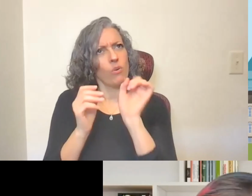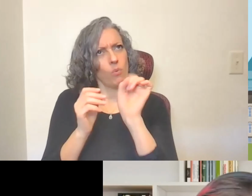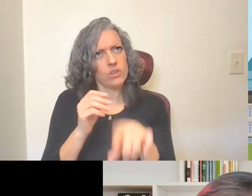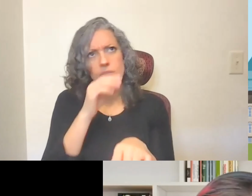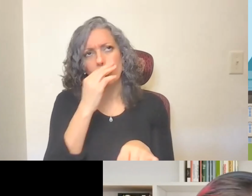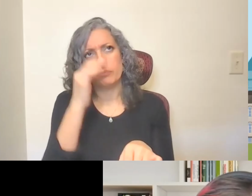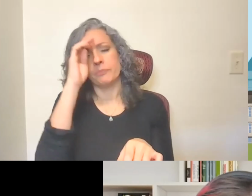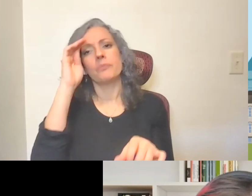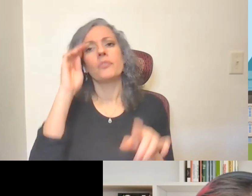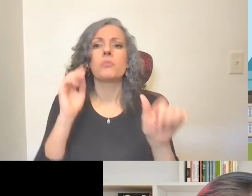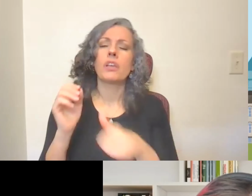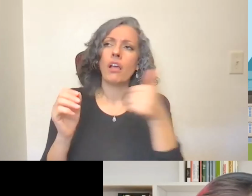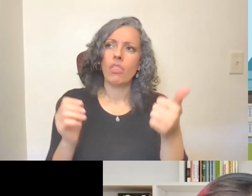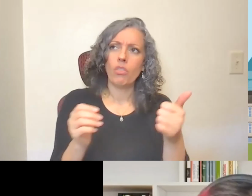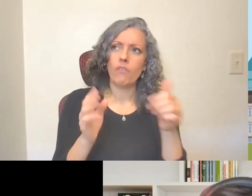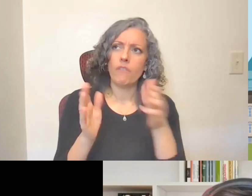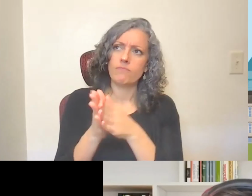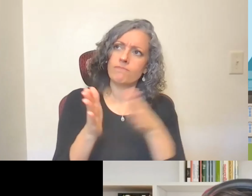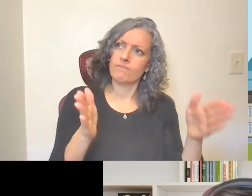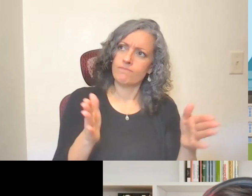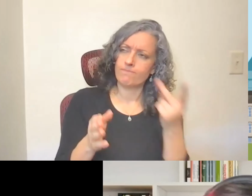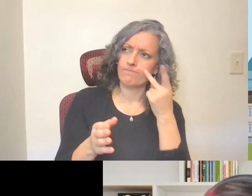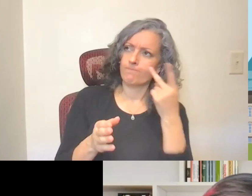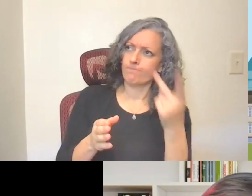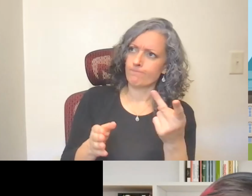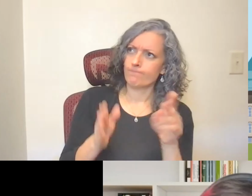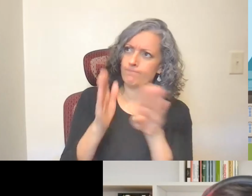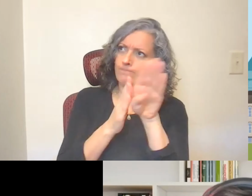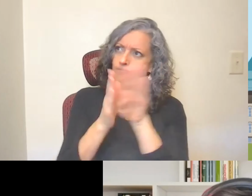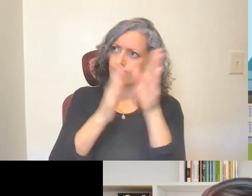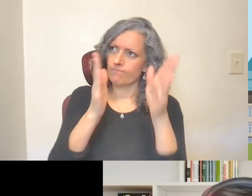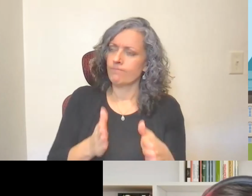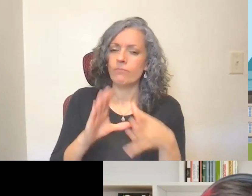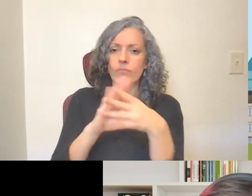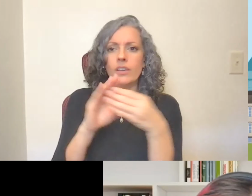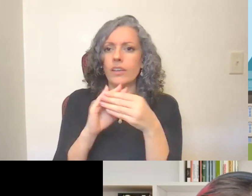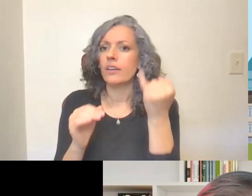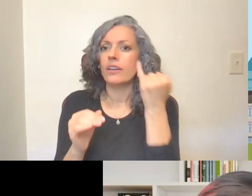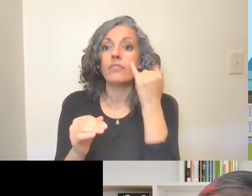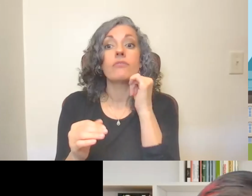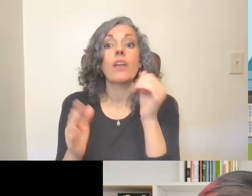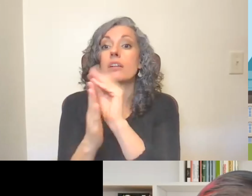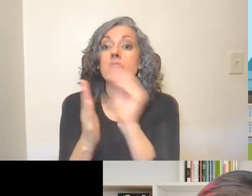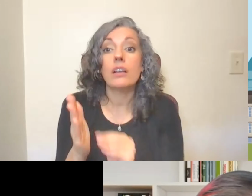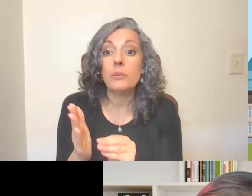side. Sometimes we hear developers say, "If it's not documented, I'm not building it that way." And so